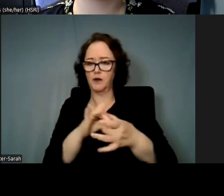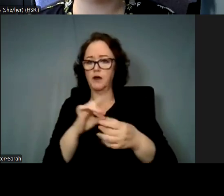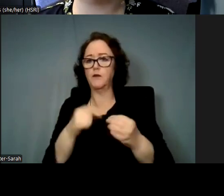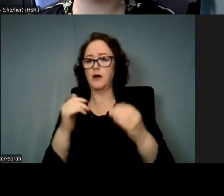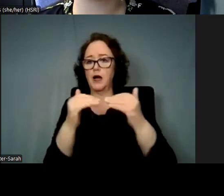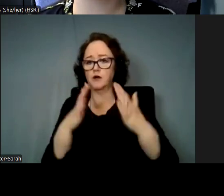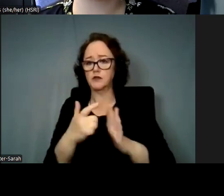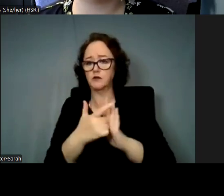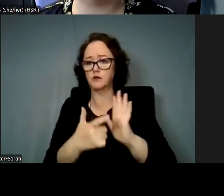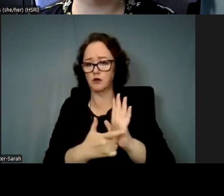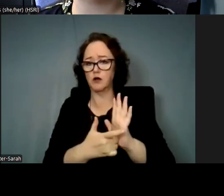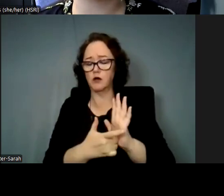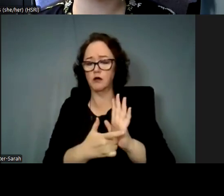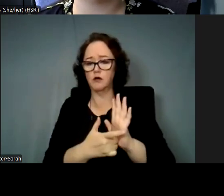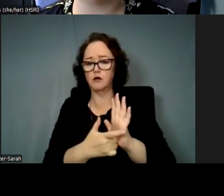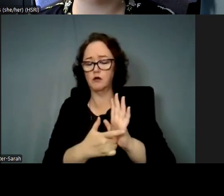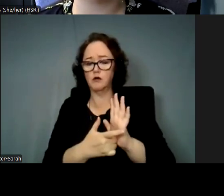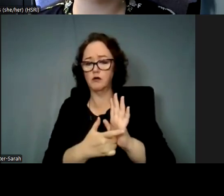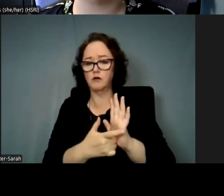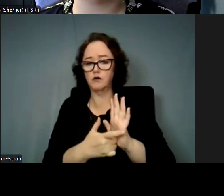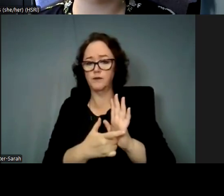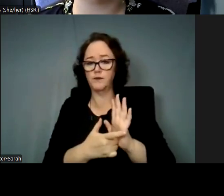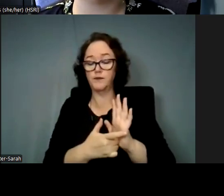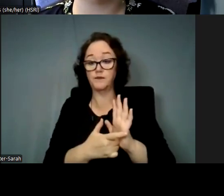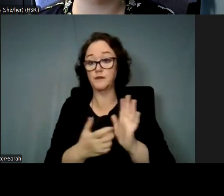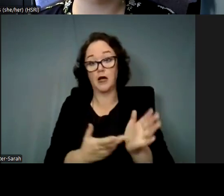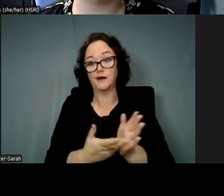know exactly what the rule was, to be honest, but I was able to